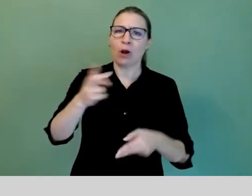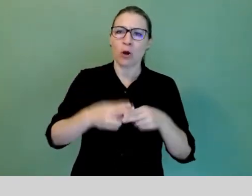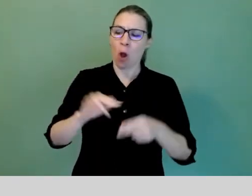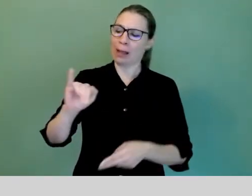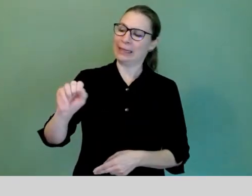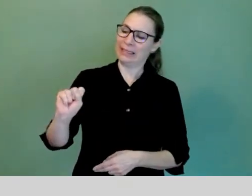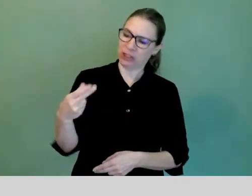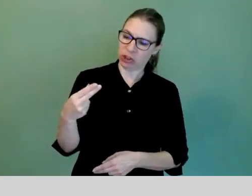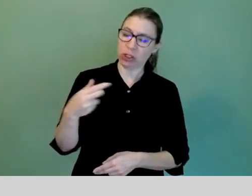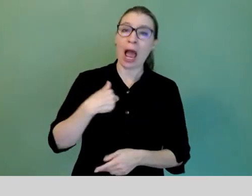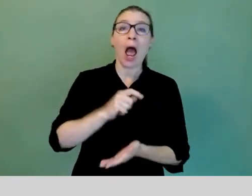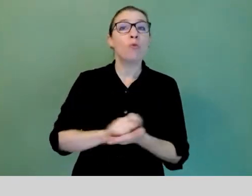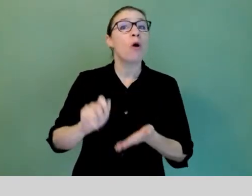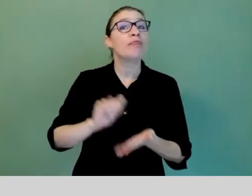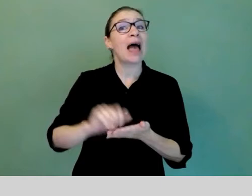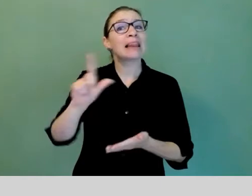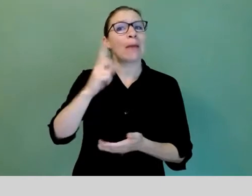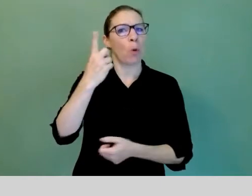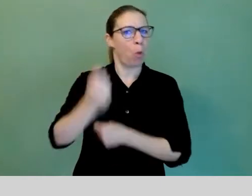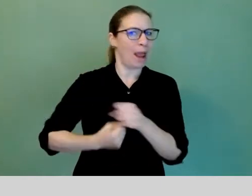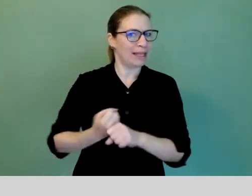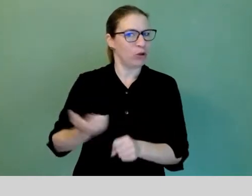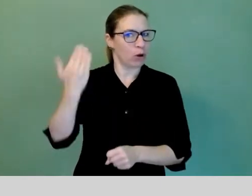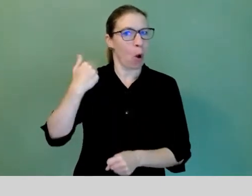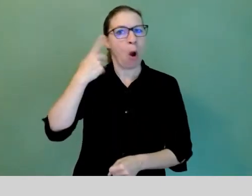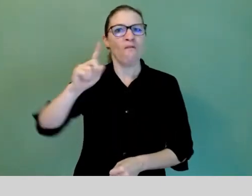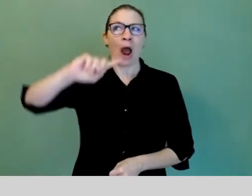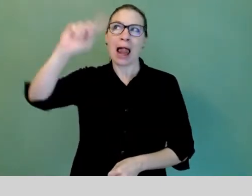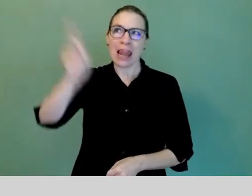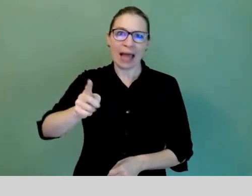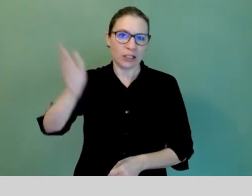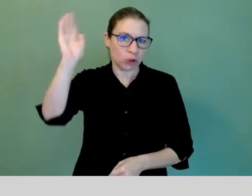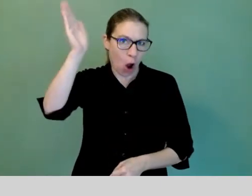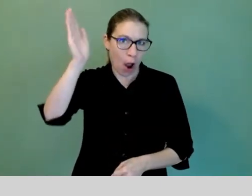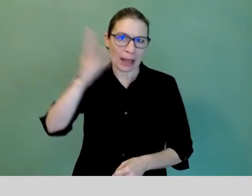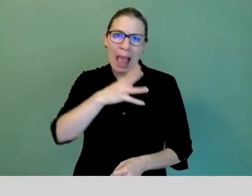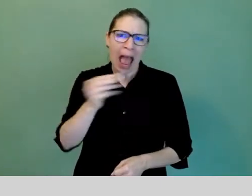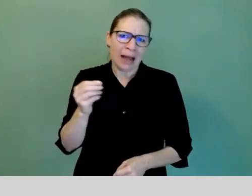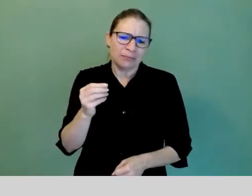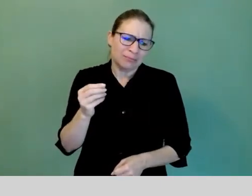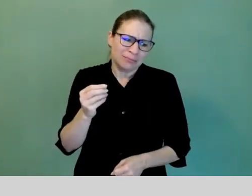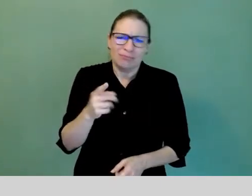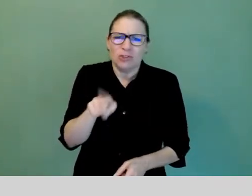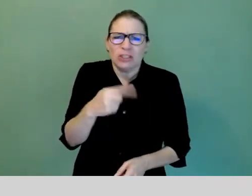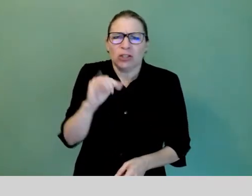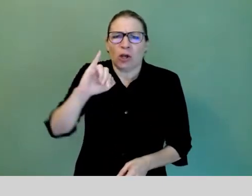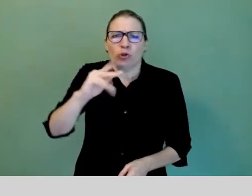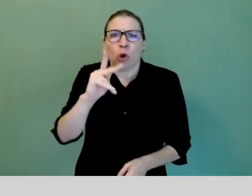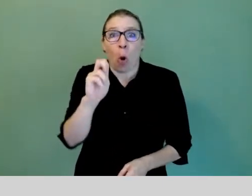I wrote it for a lightning talk at EuroPython five years ago and it was just purely a joke, but it was quite popular,